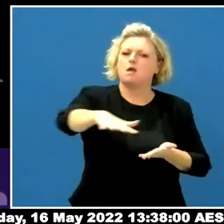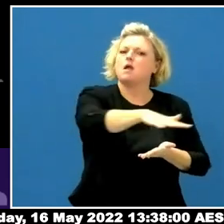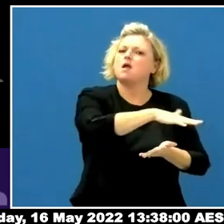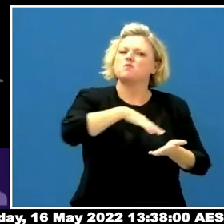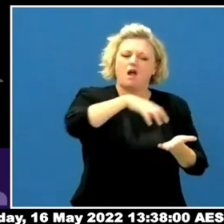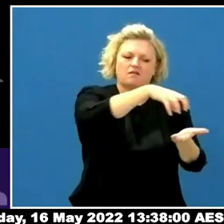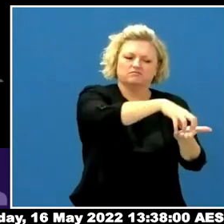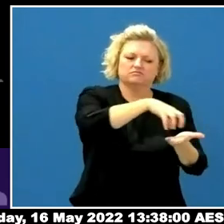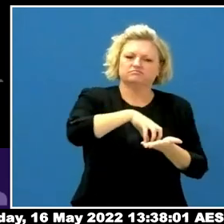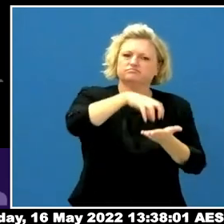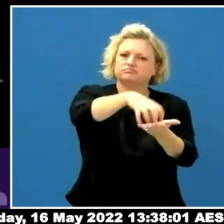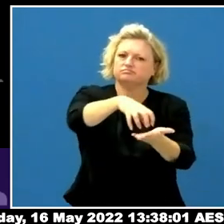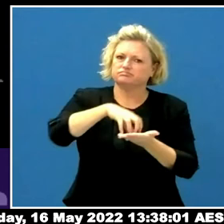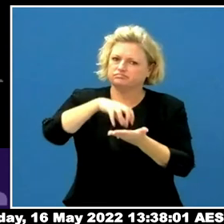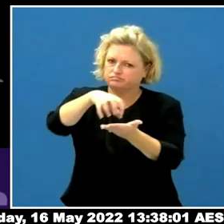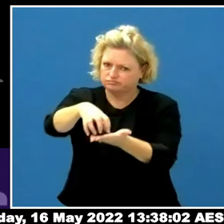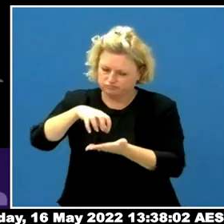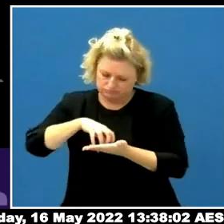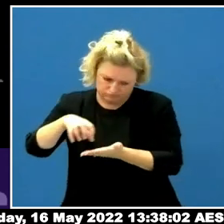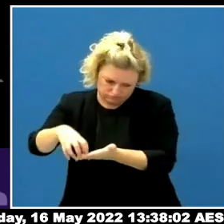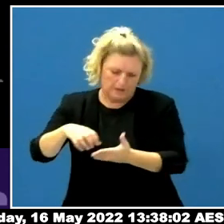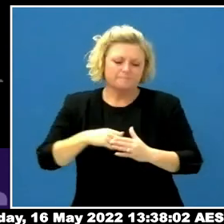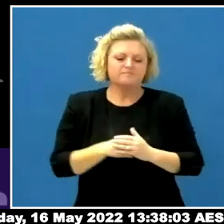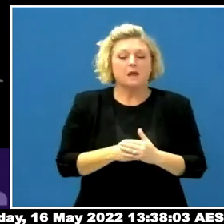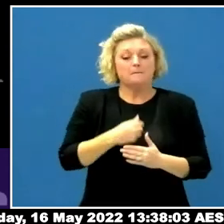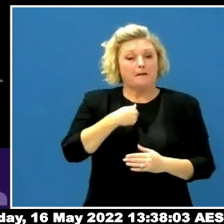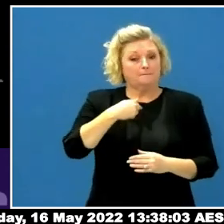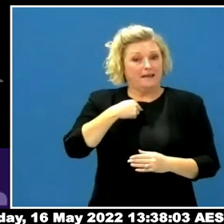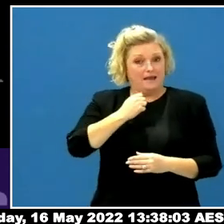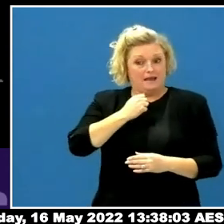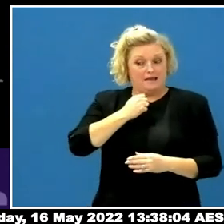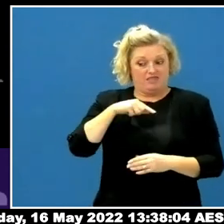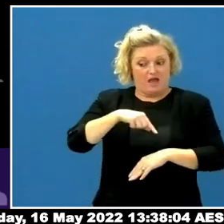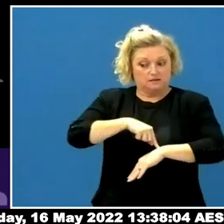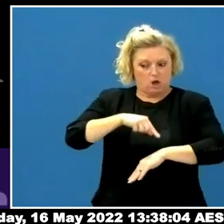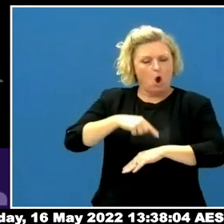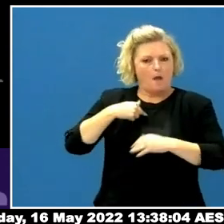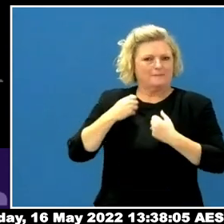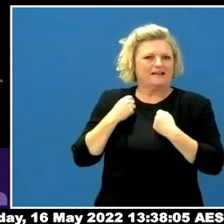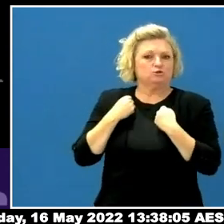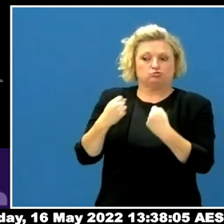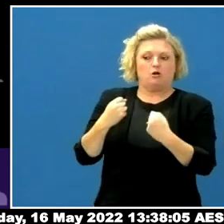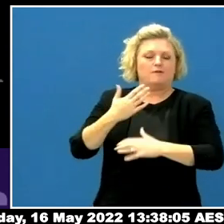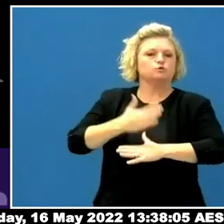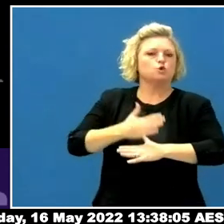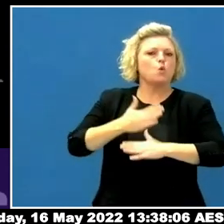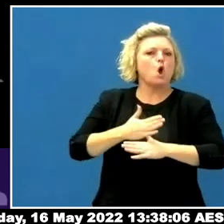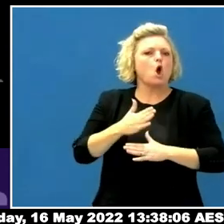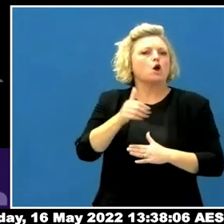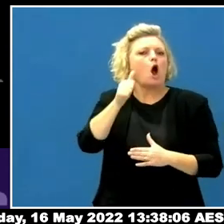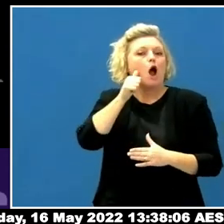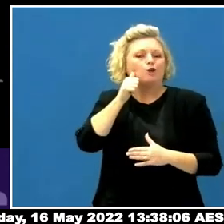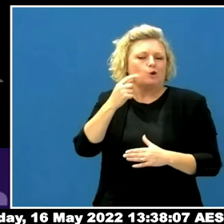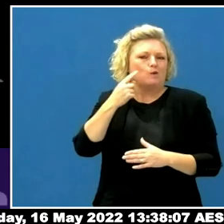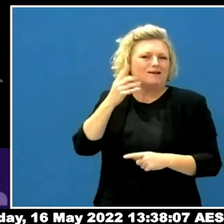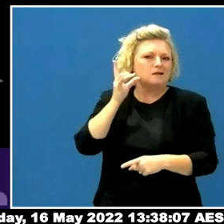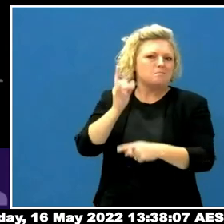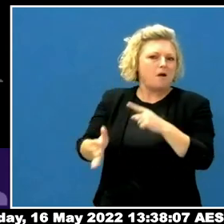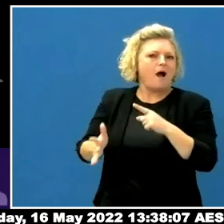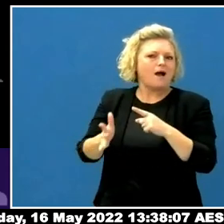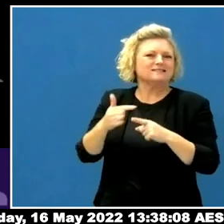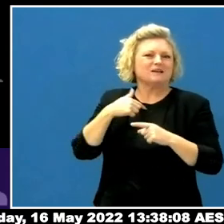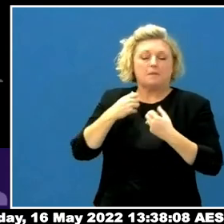from work and I also knew all the clients that were at Afford at that specific time